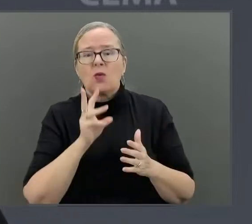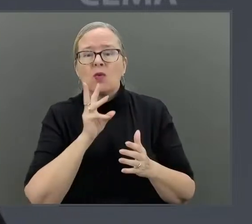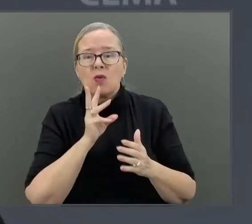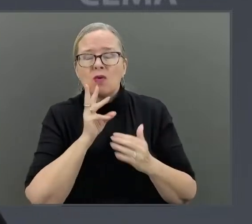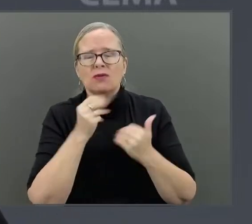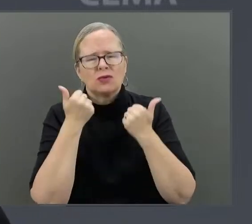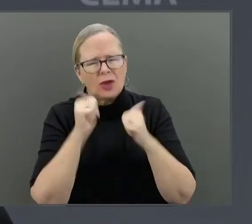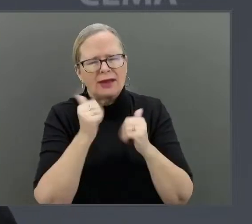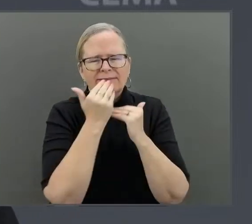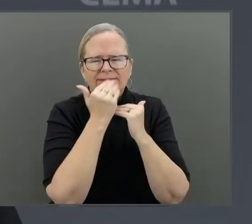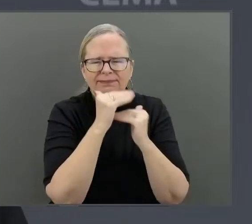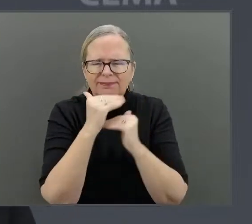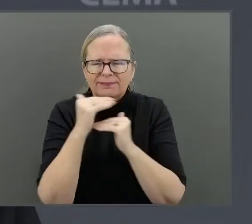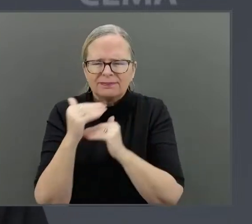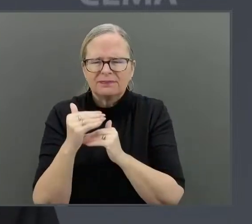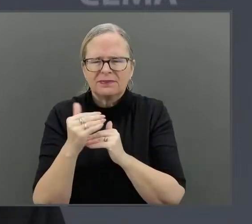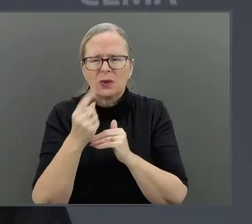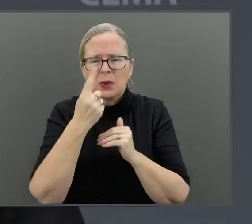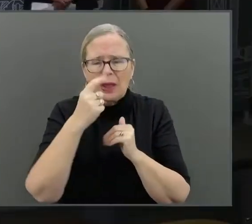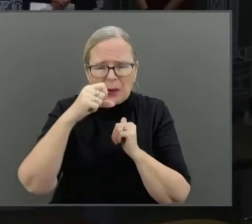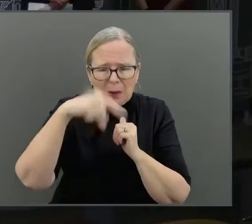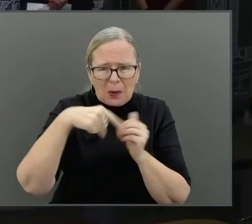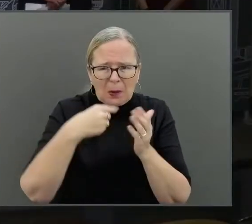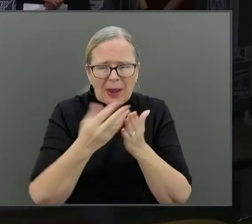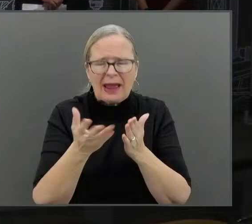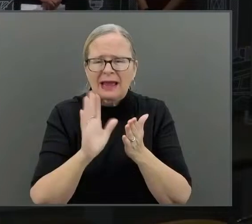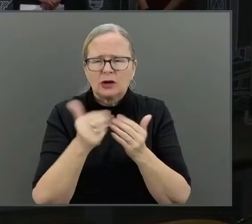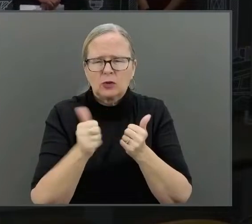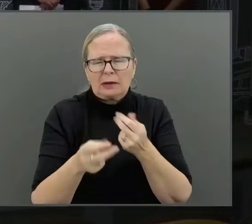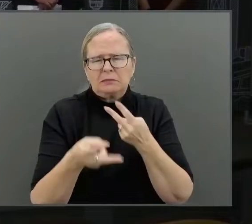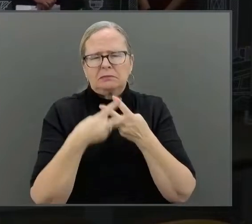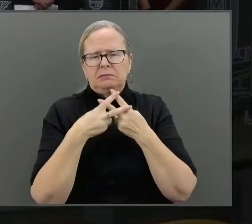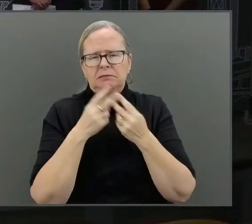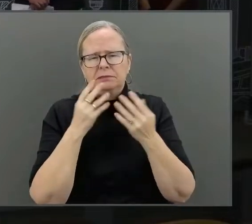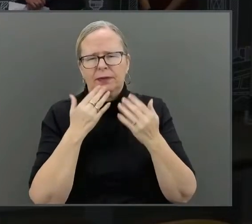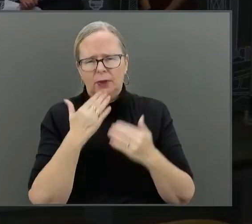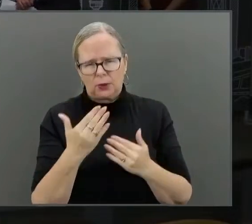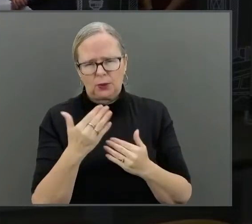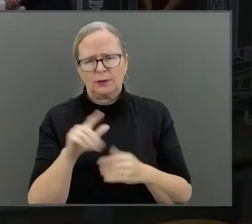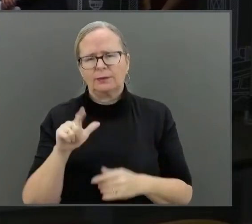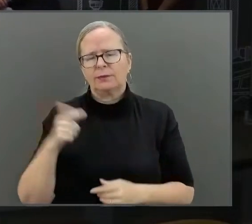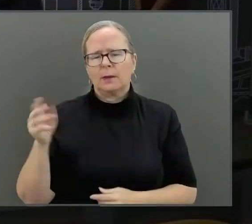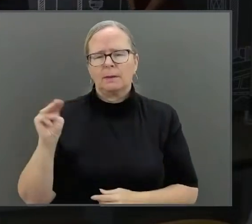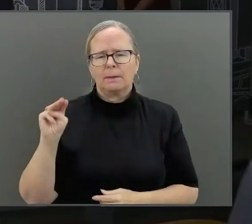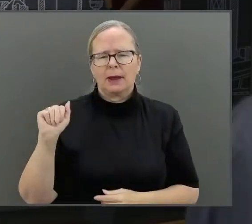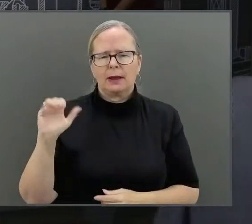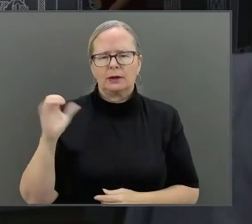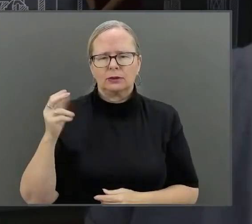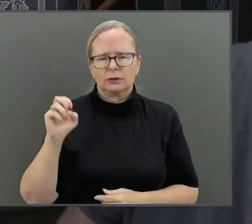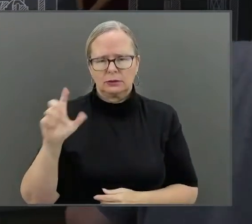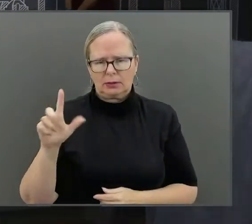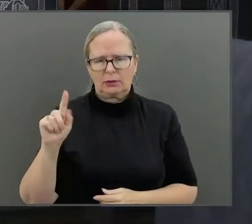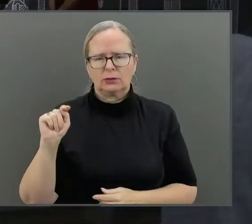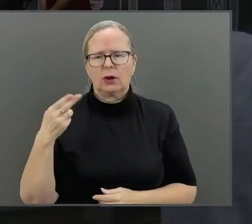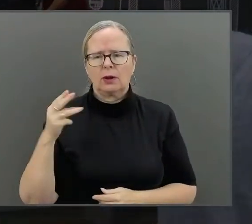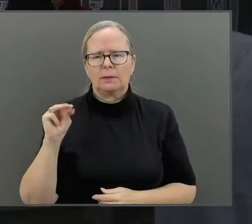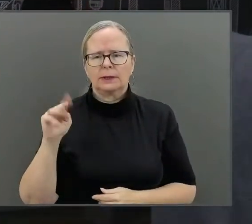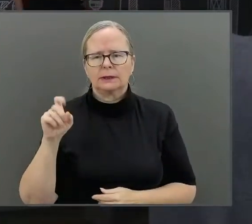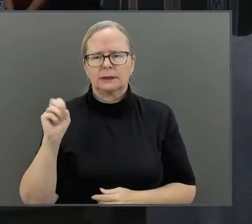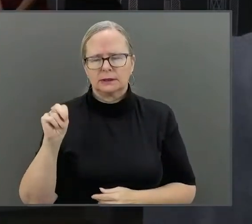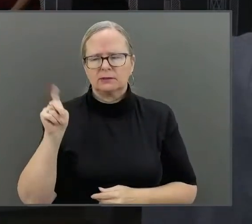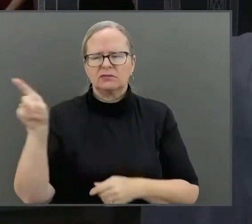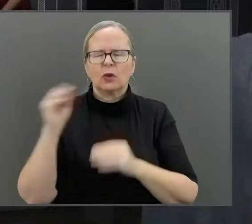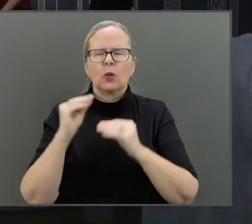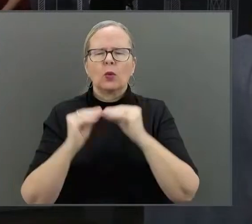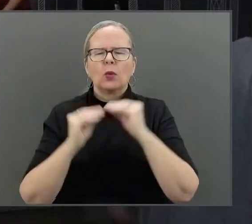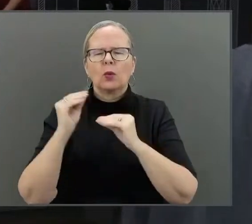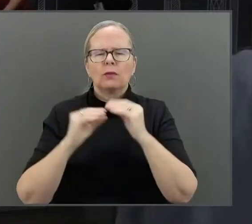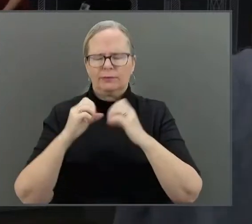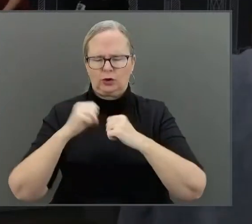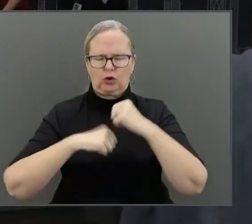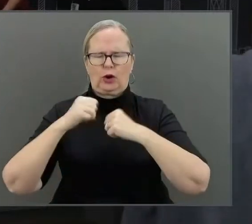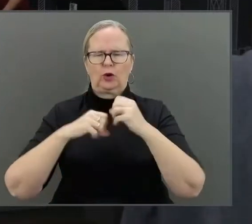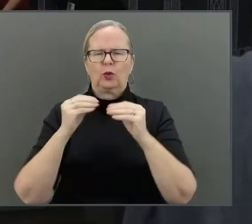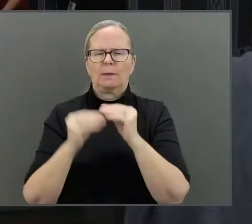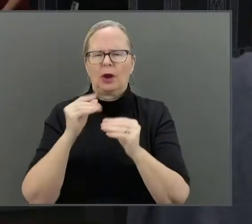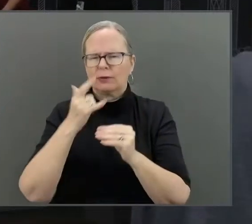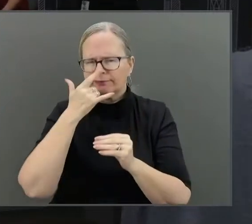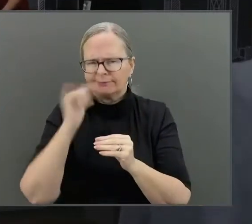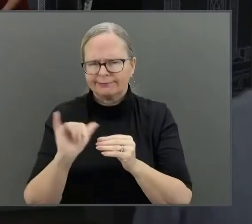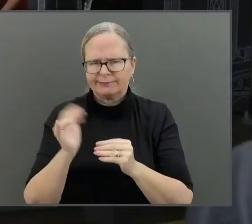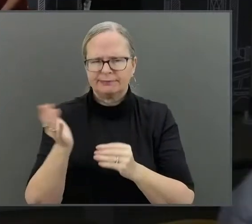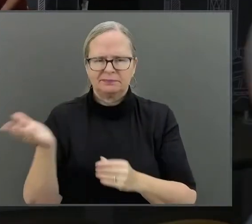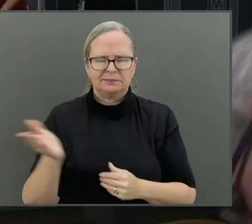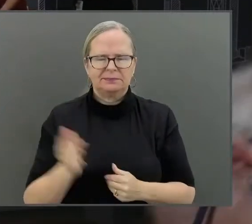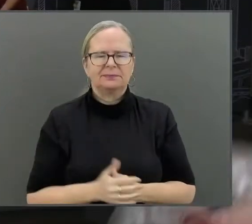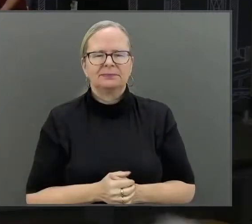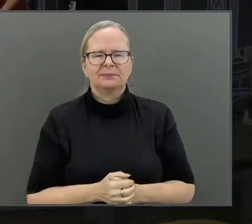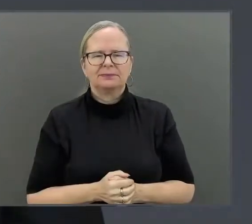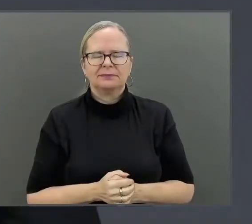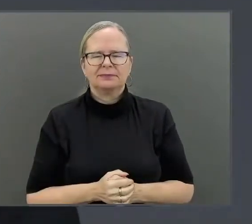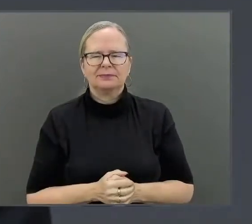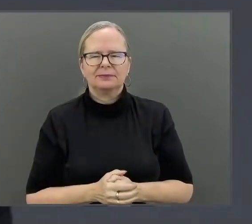like to bring up GM Michael Thompson to give us an update on the work sites